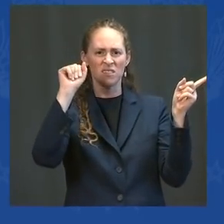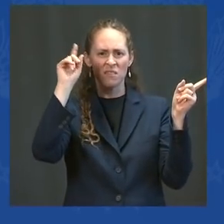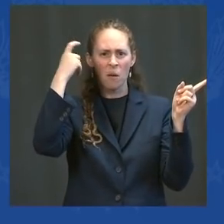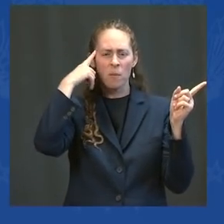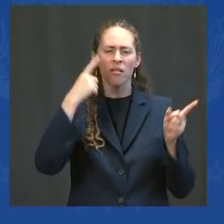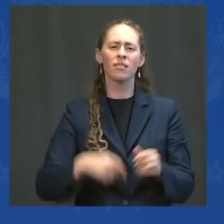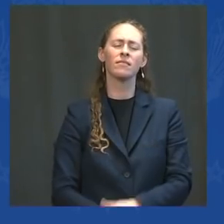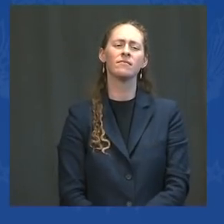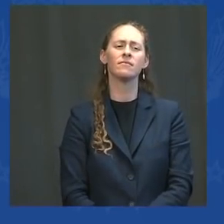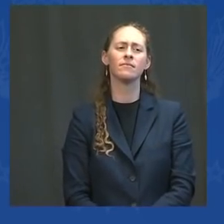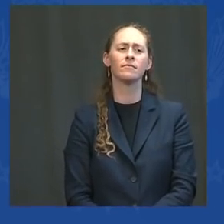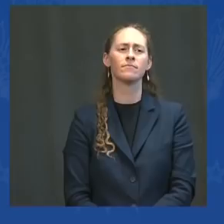Their families are here today.